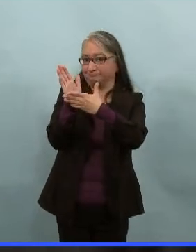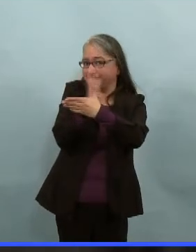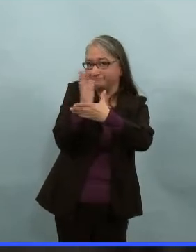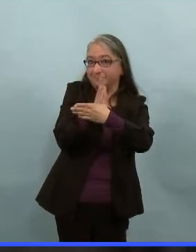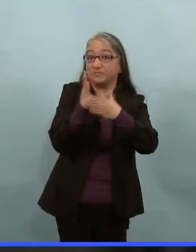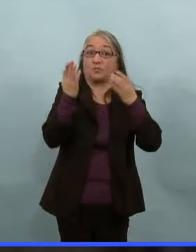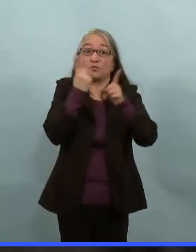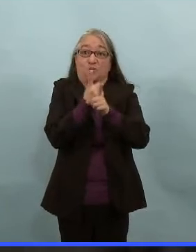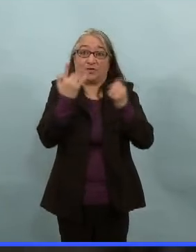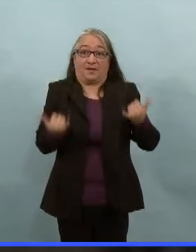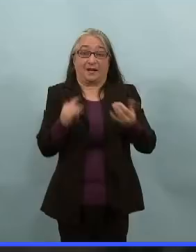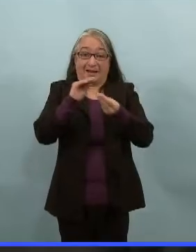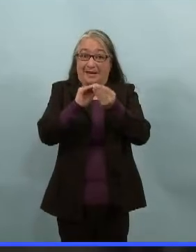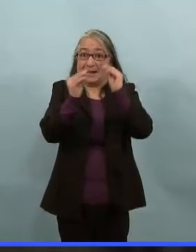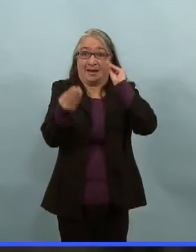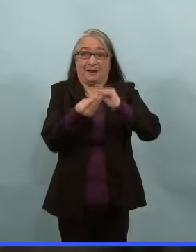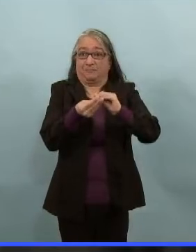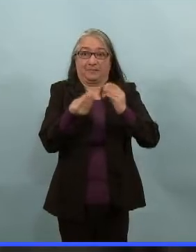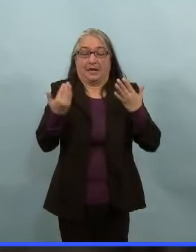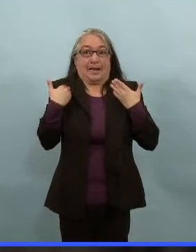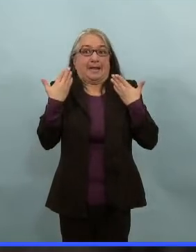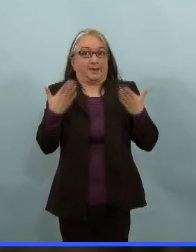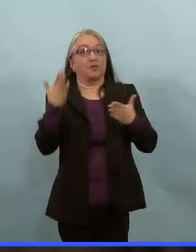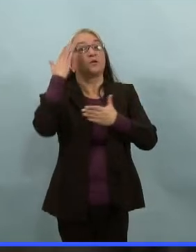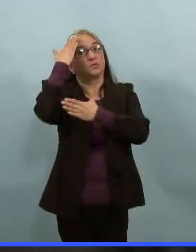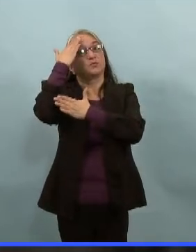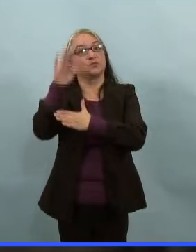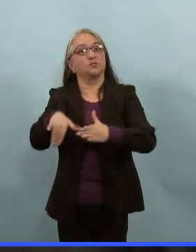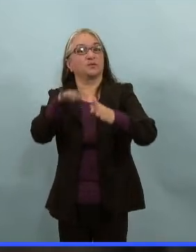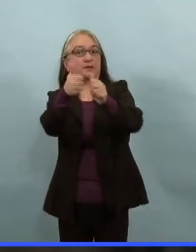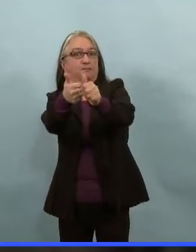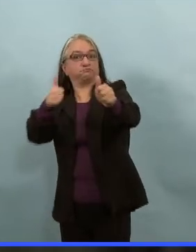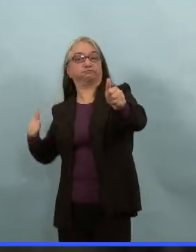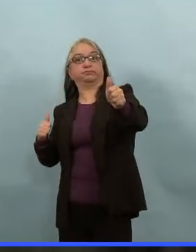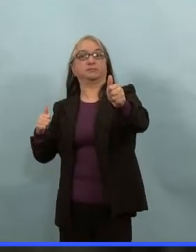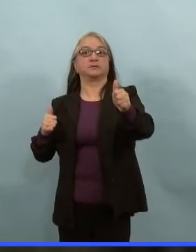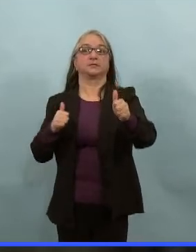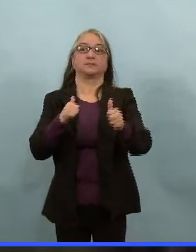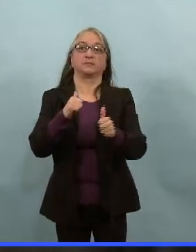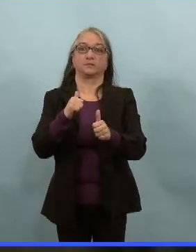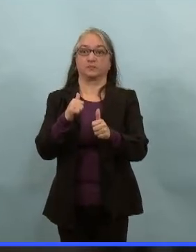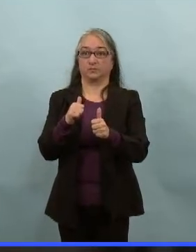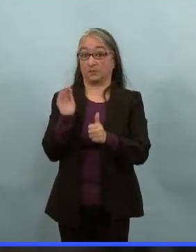there is a large backlog there our newsroom might be able to provide a minimum and a maximum